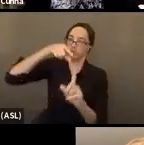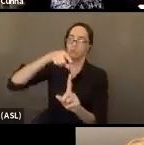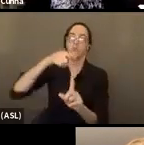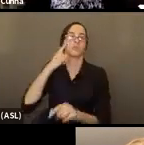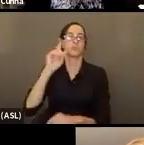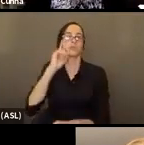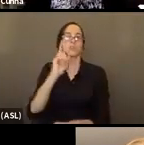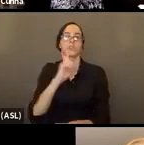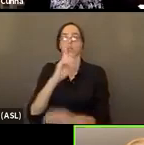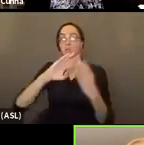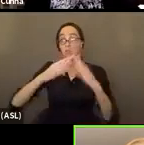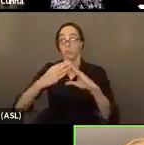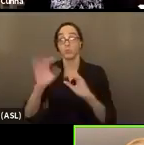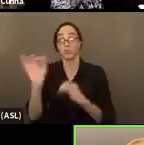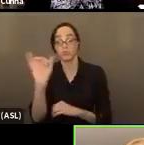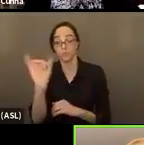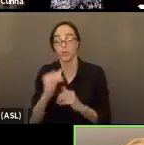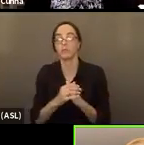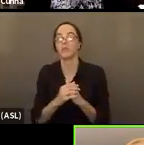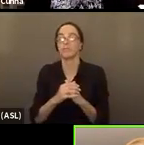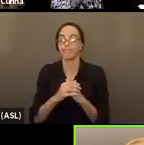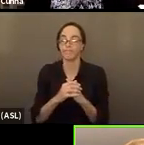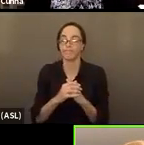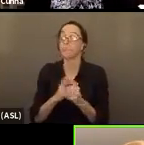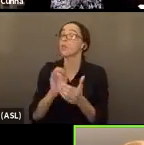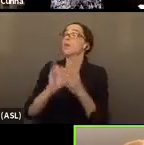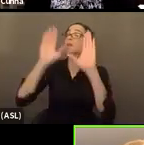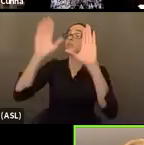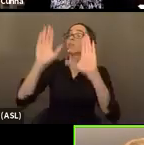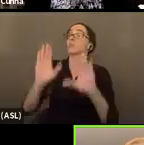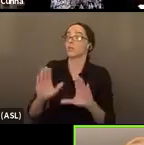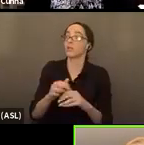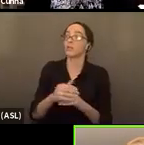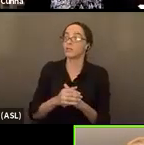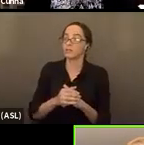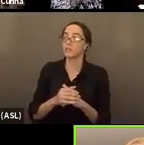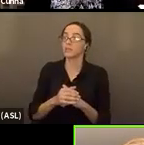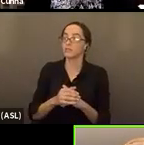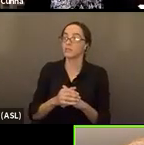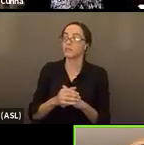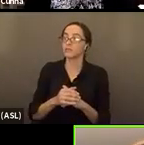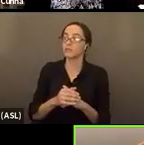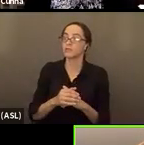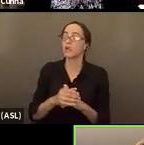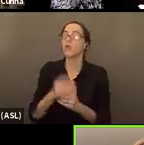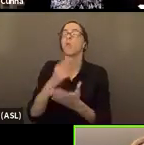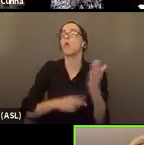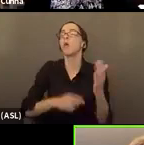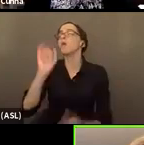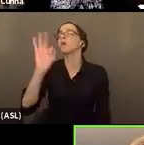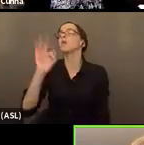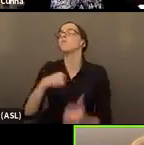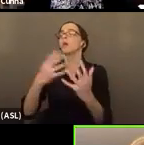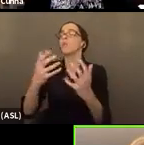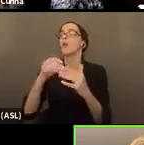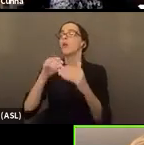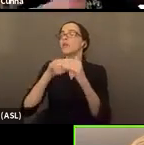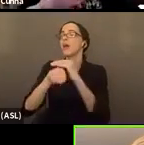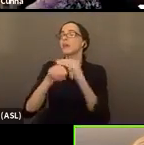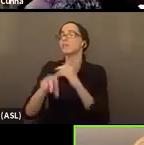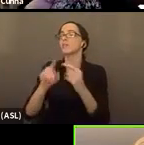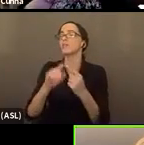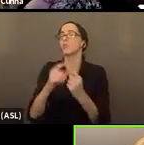and and that's great um uh so what if i wanted to have access to one of those um how would i get